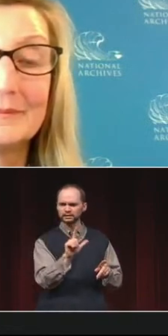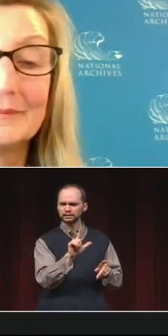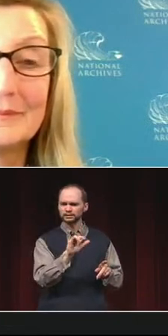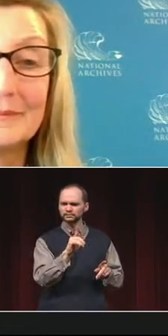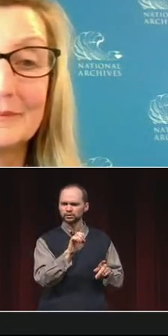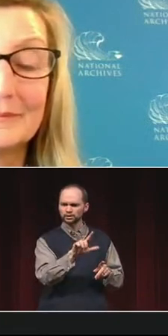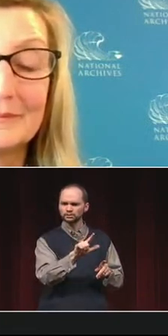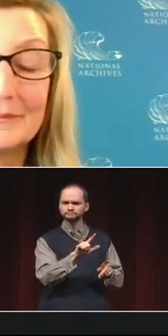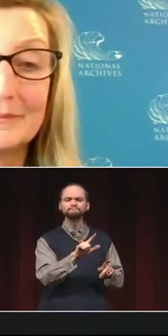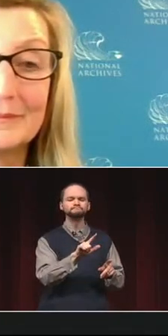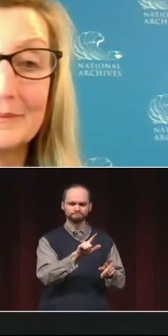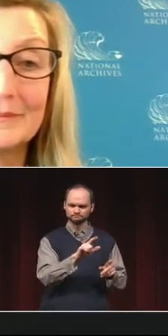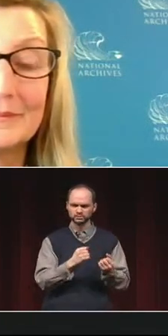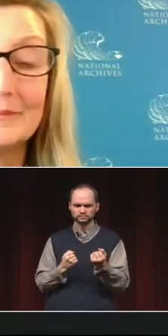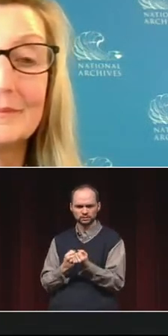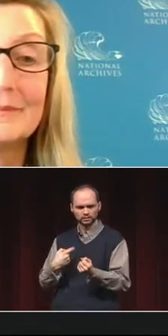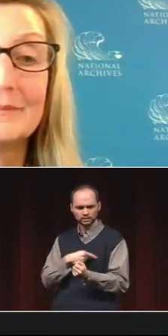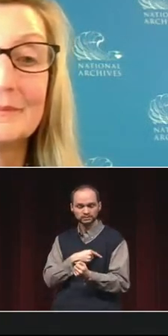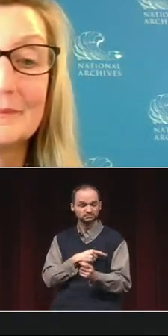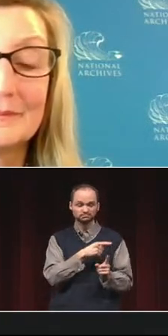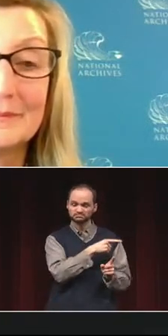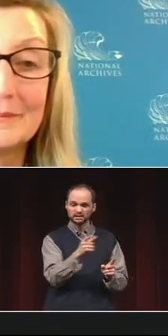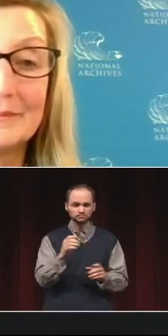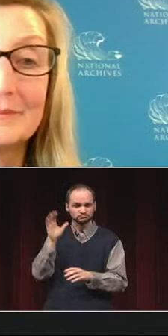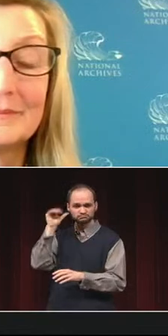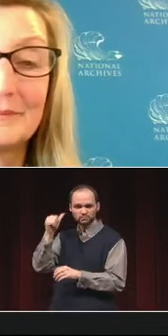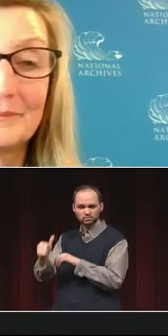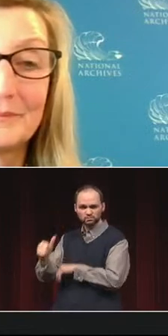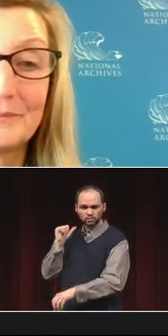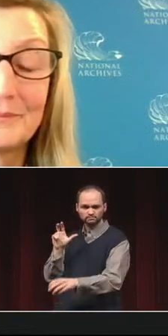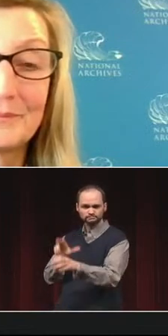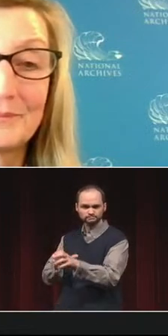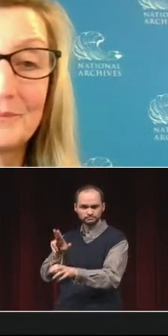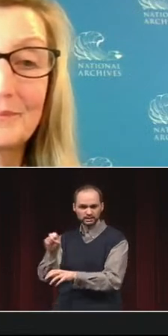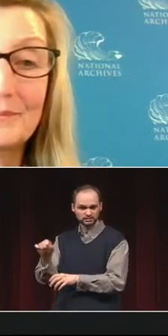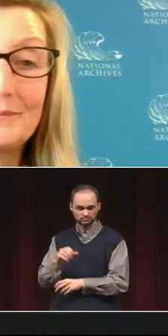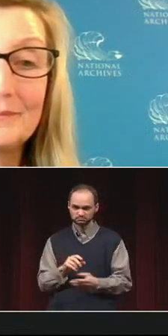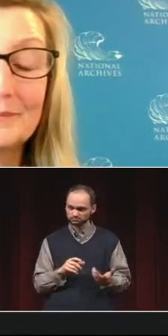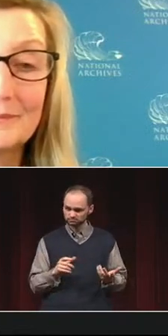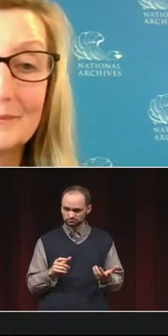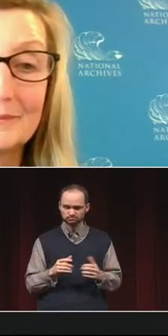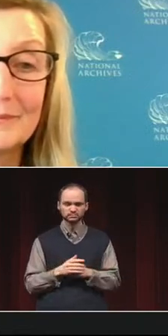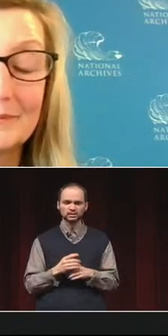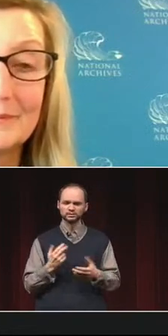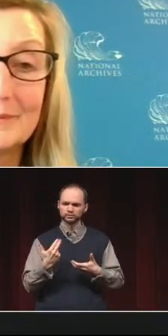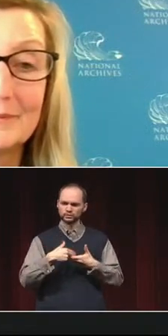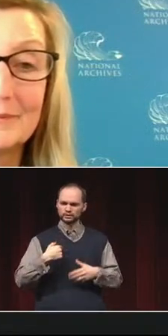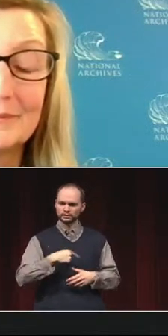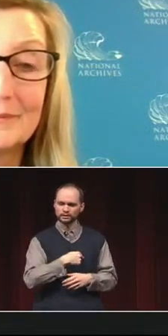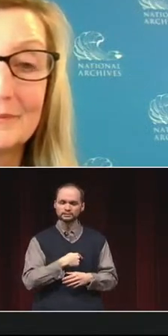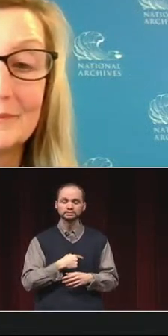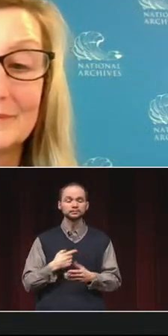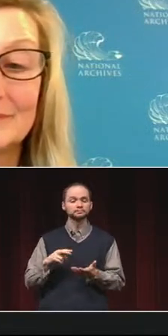We caused damage, financial damage to the bus companies over that just under a year time period.